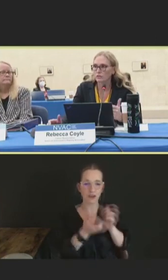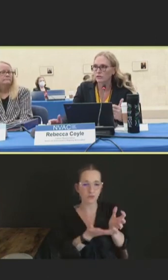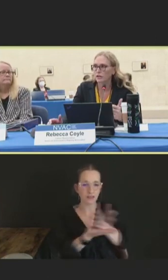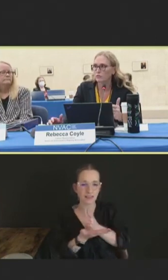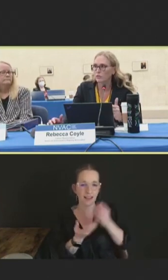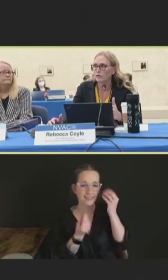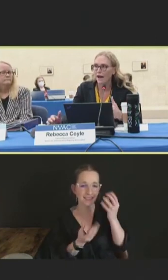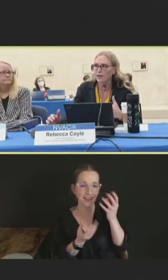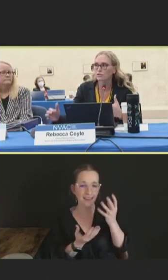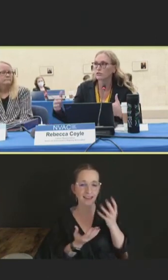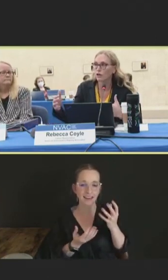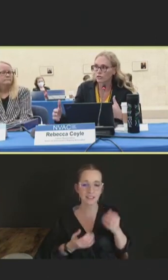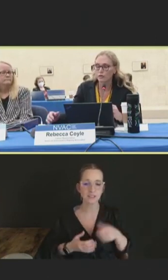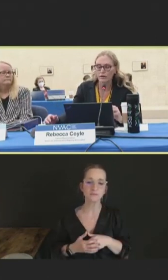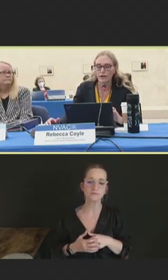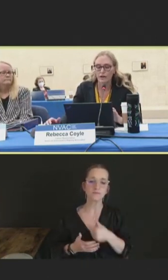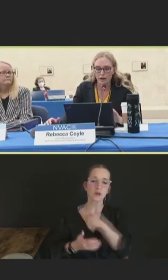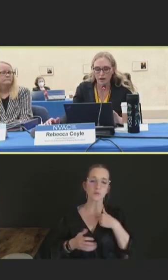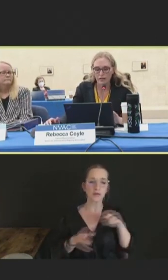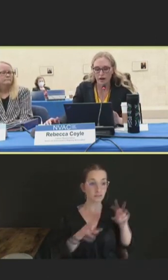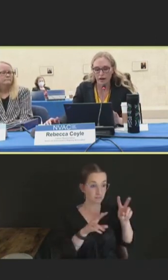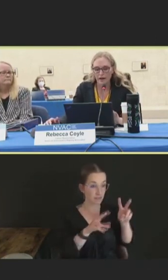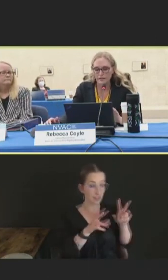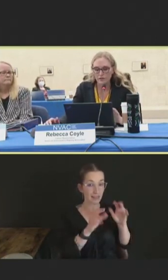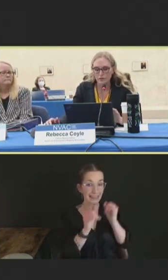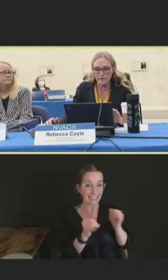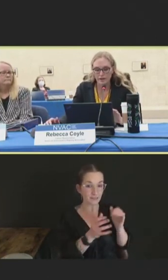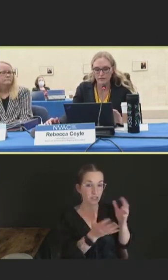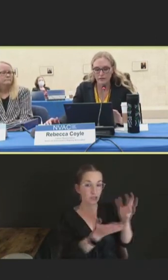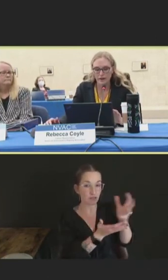really looking at more of a batch or large query of the IIS. So, we're excited for that.